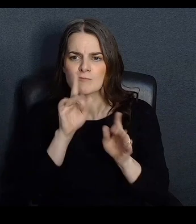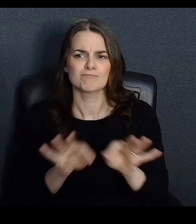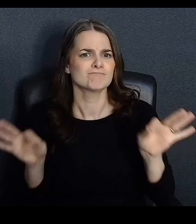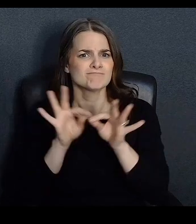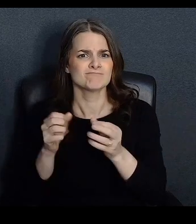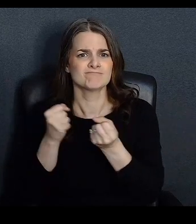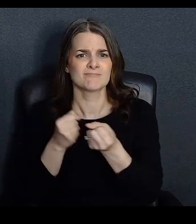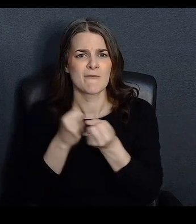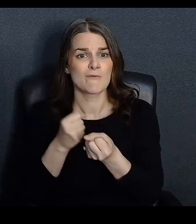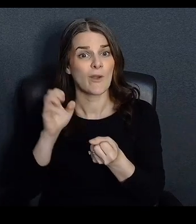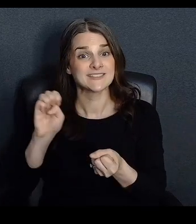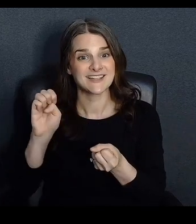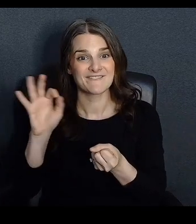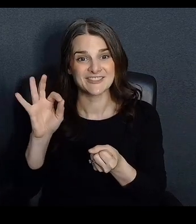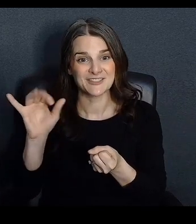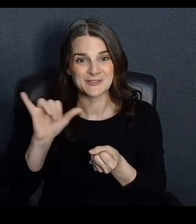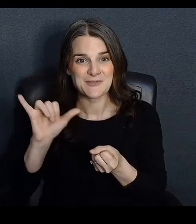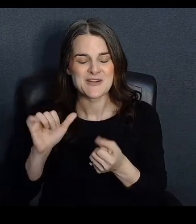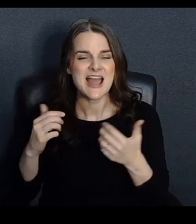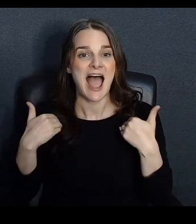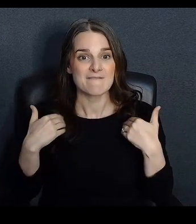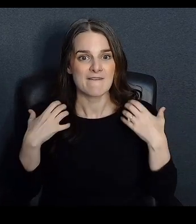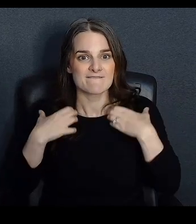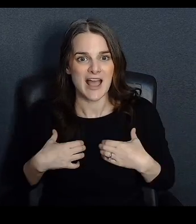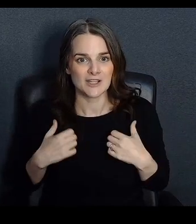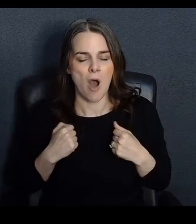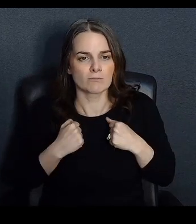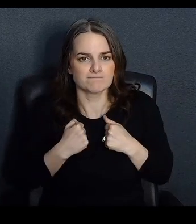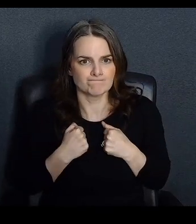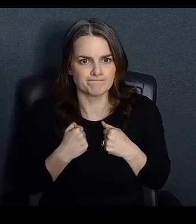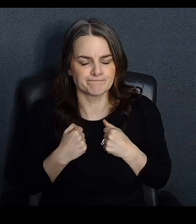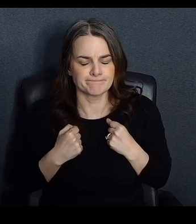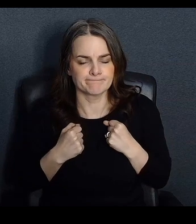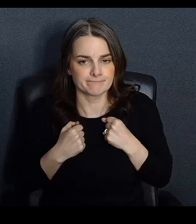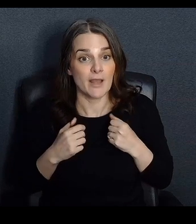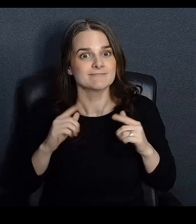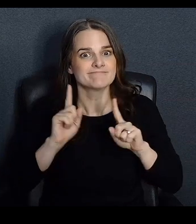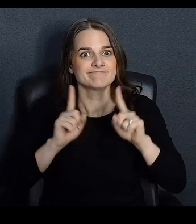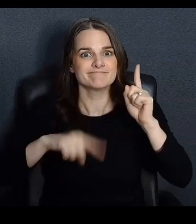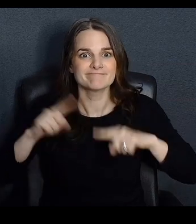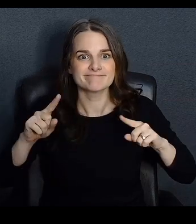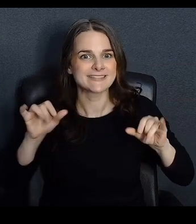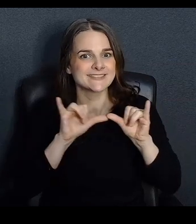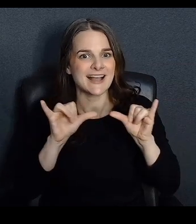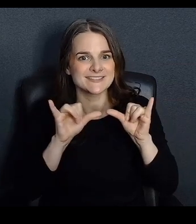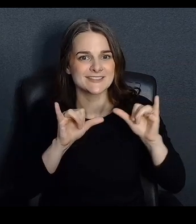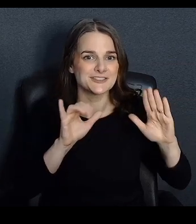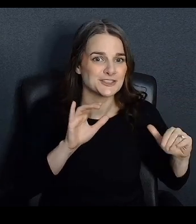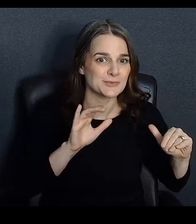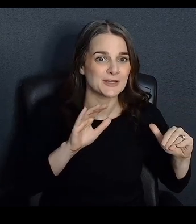for executive functioning as well. So we have compression vests in all different sizes, from children to adults. Same thing with headphones.